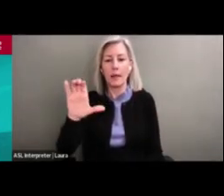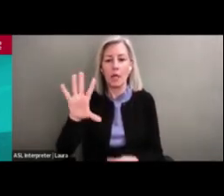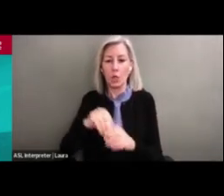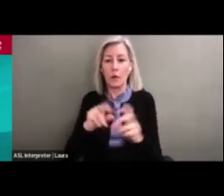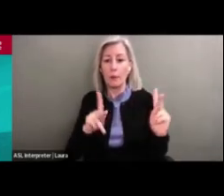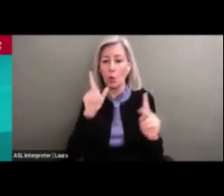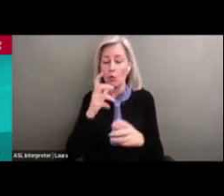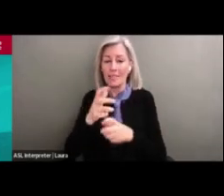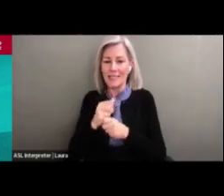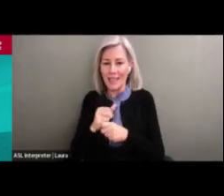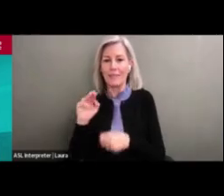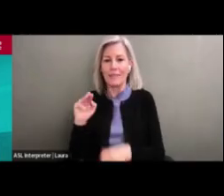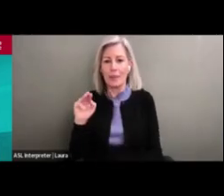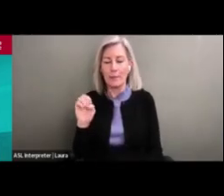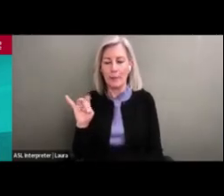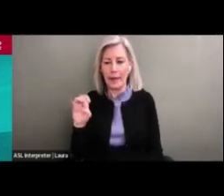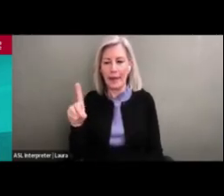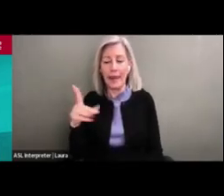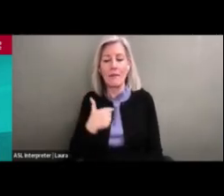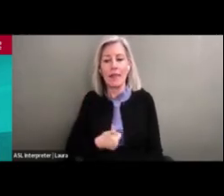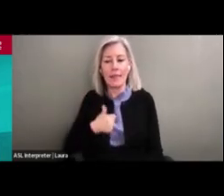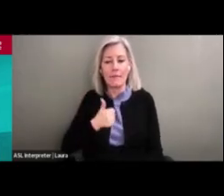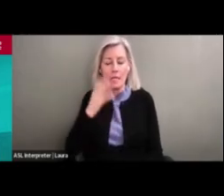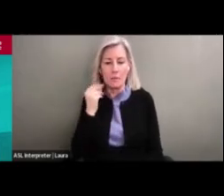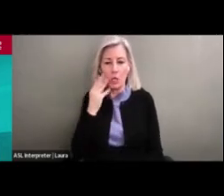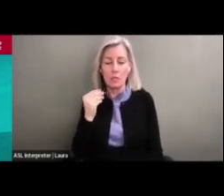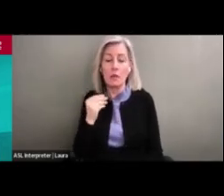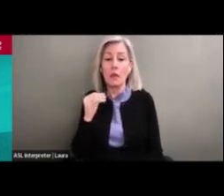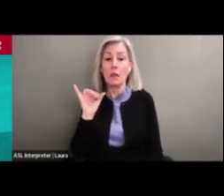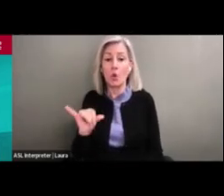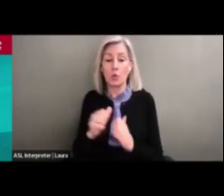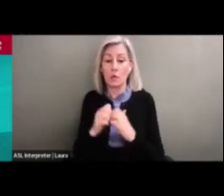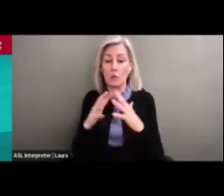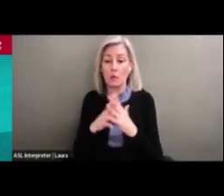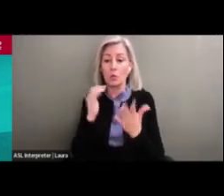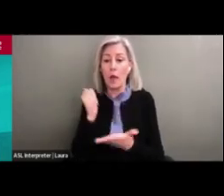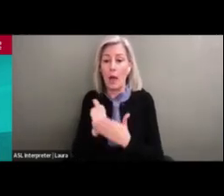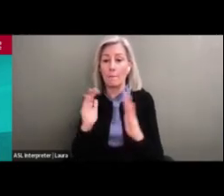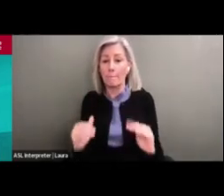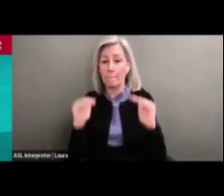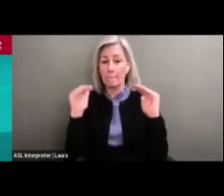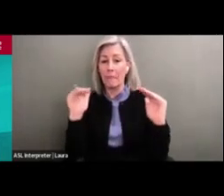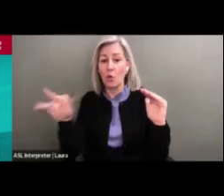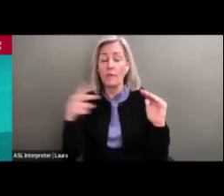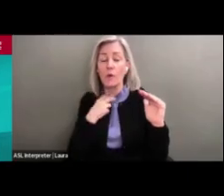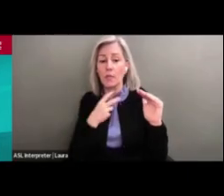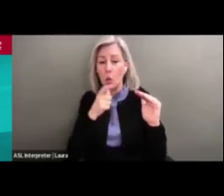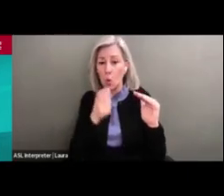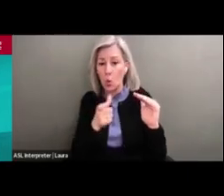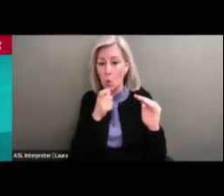The BACs are new so your state may be looking for applicants to serve on this Council. The BACs include people who received